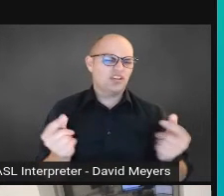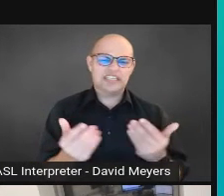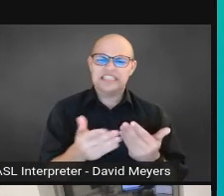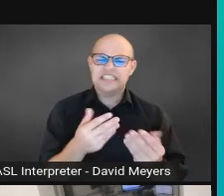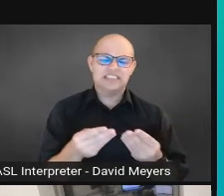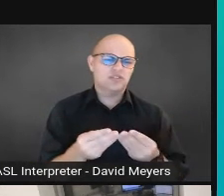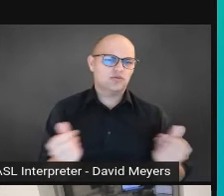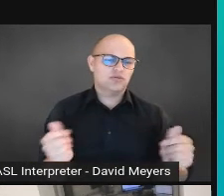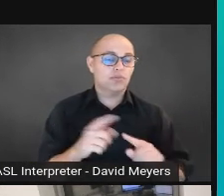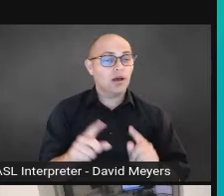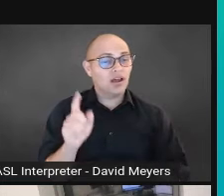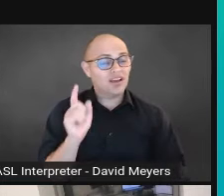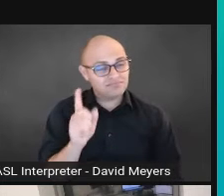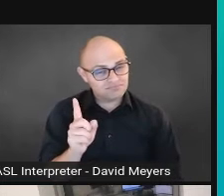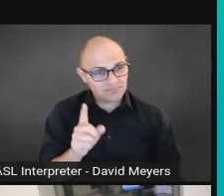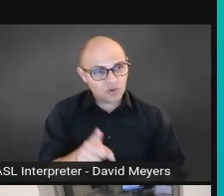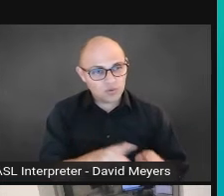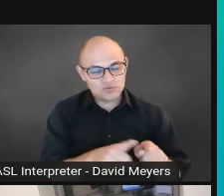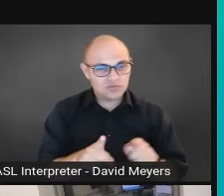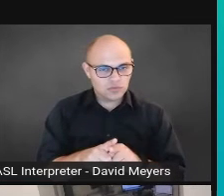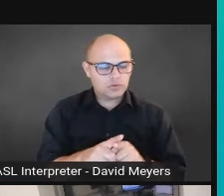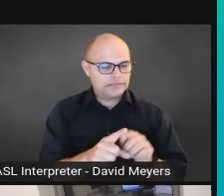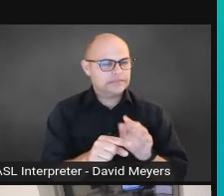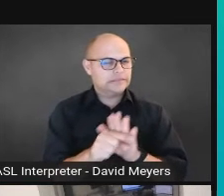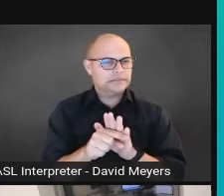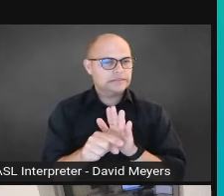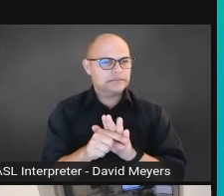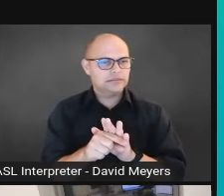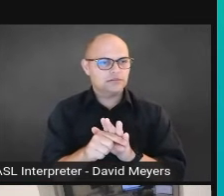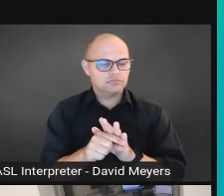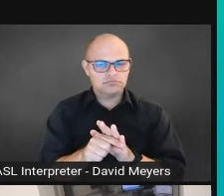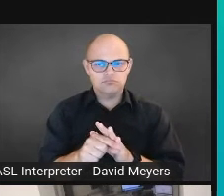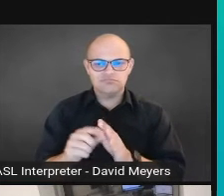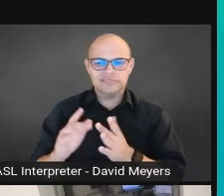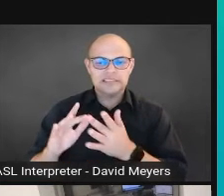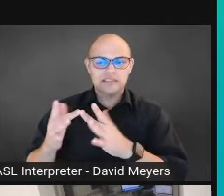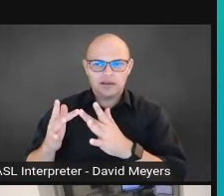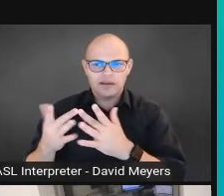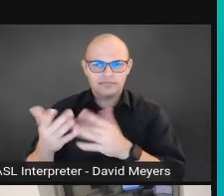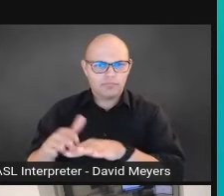they also come with the downsides, like the reduced site performance and lack of flexibility.